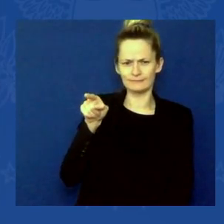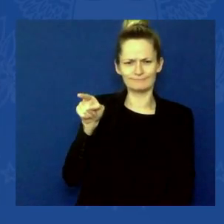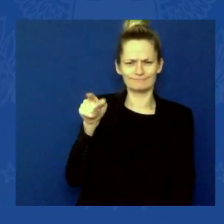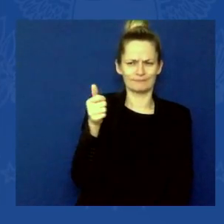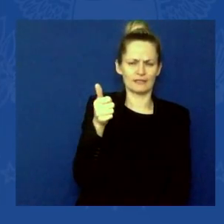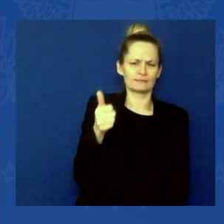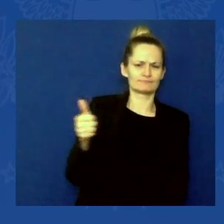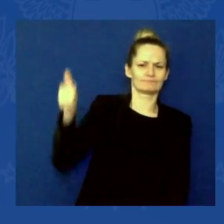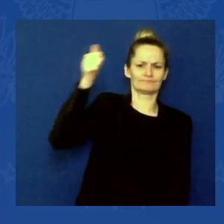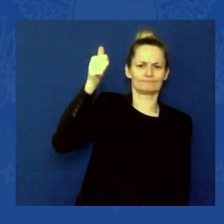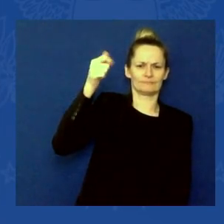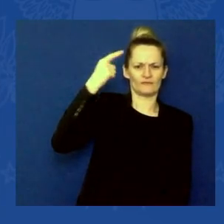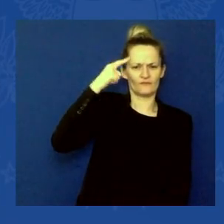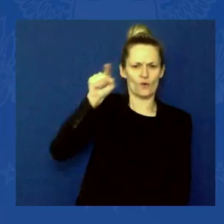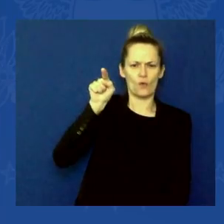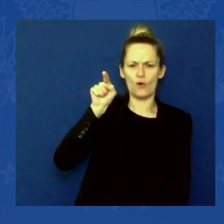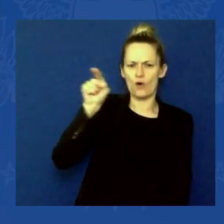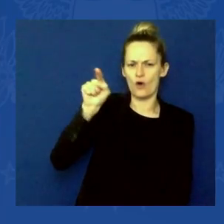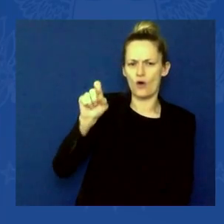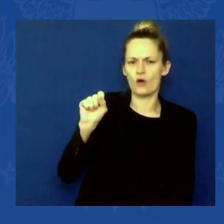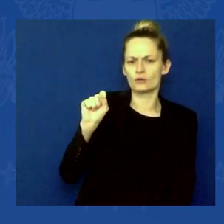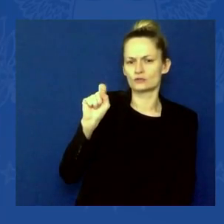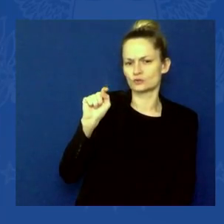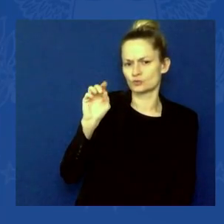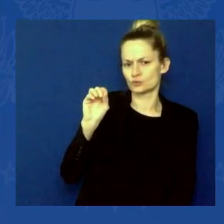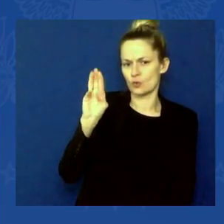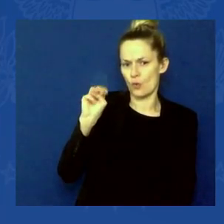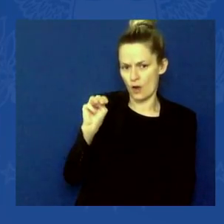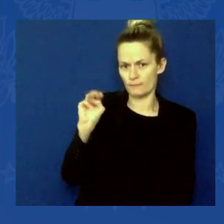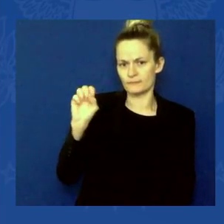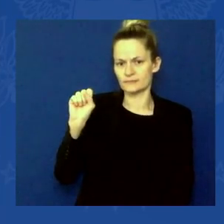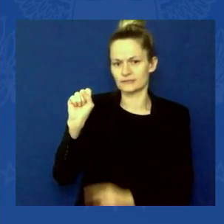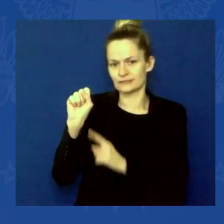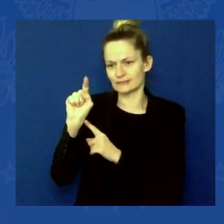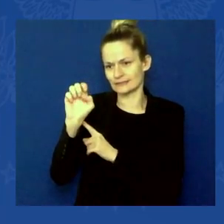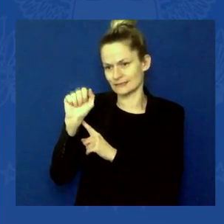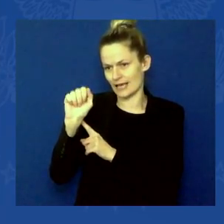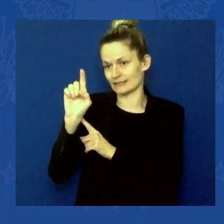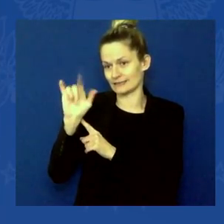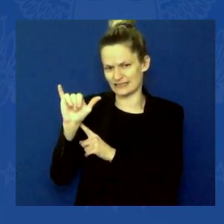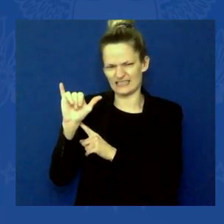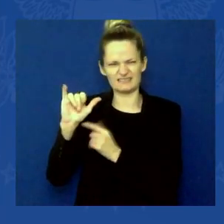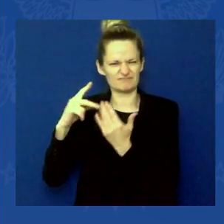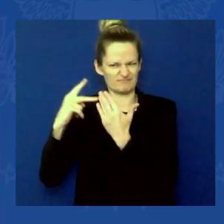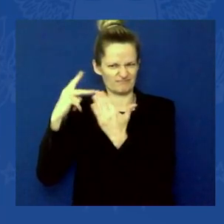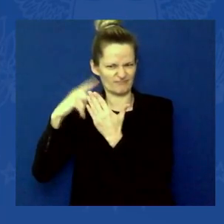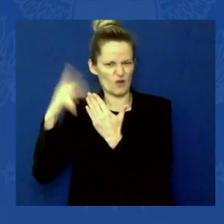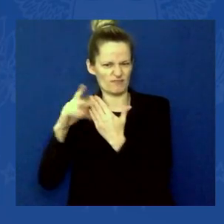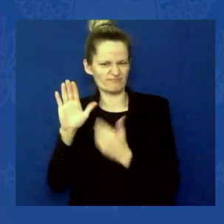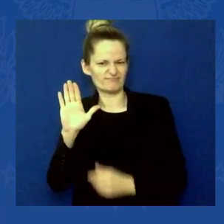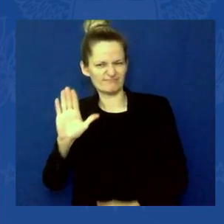She knows this area very, very well and knows what is needed better than anyone. Yesterday, I talked with the Administrator